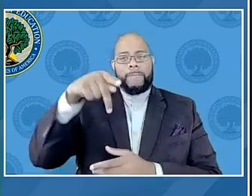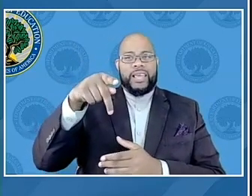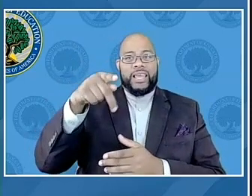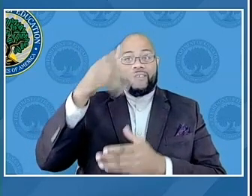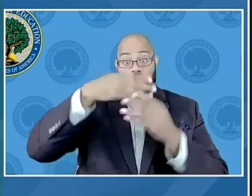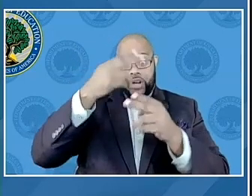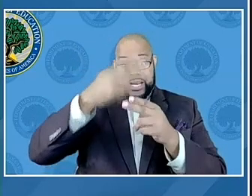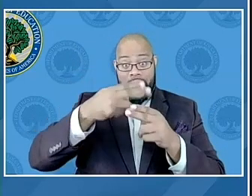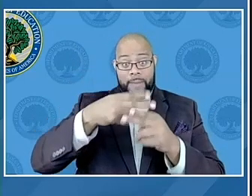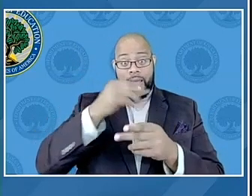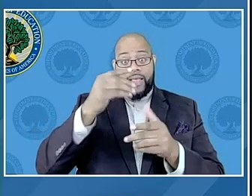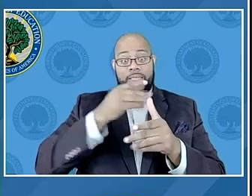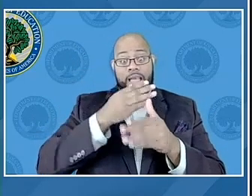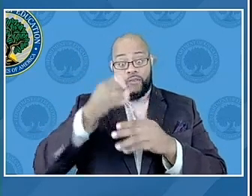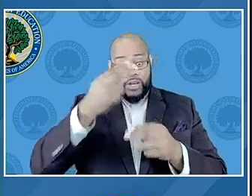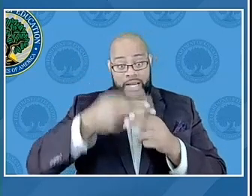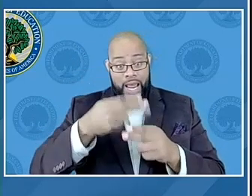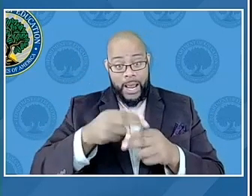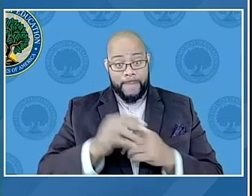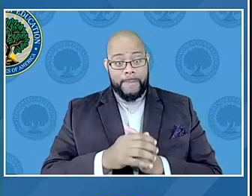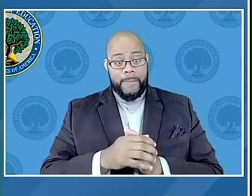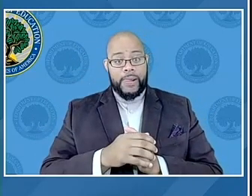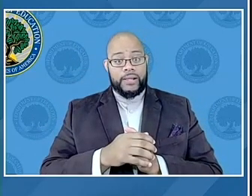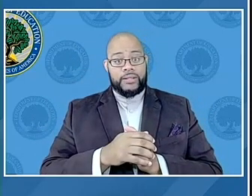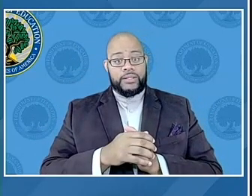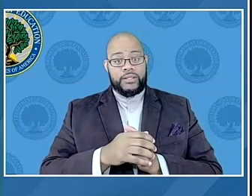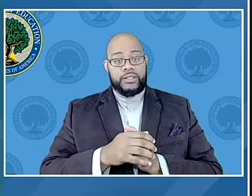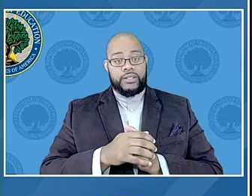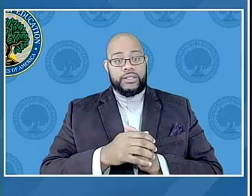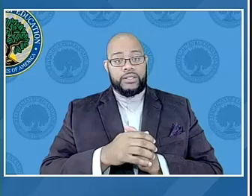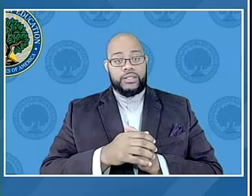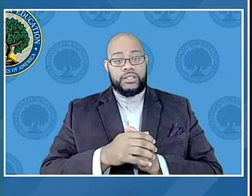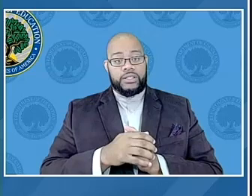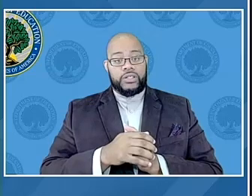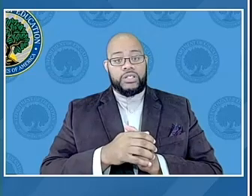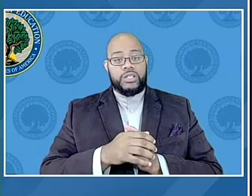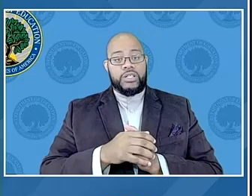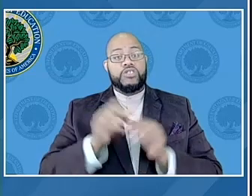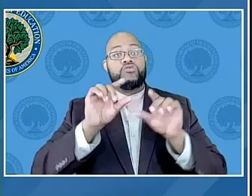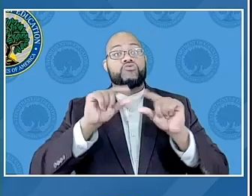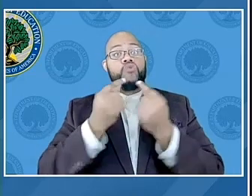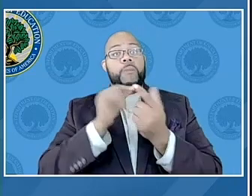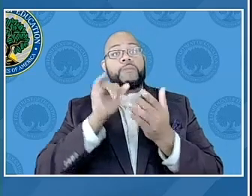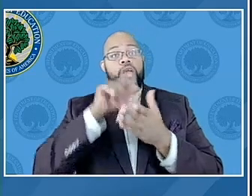then after your name, the constituency group that you represent.